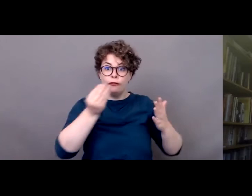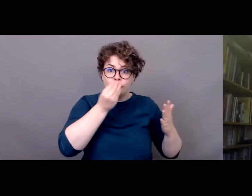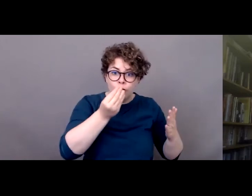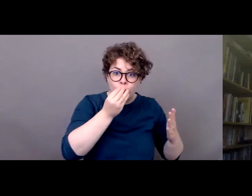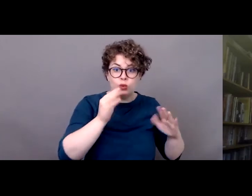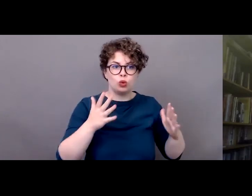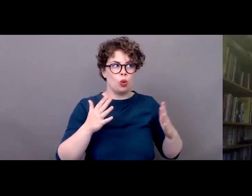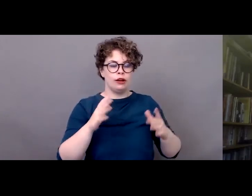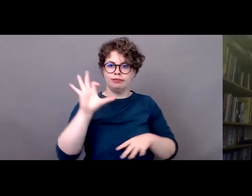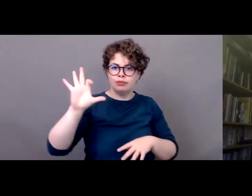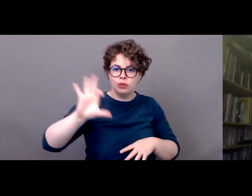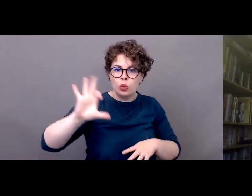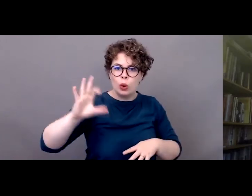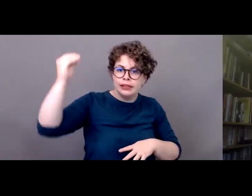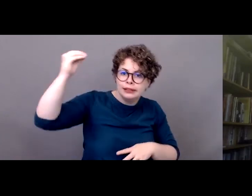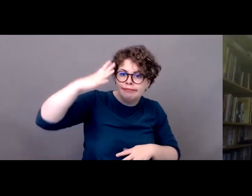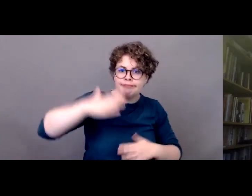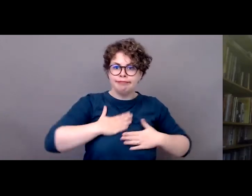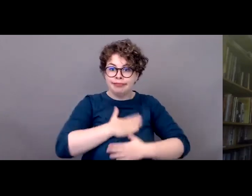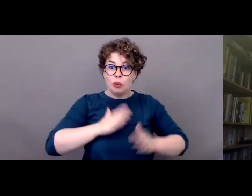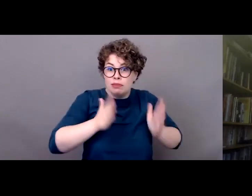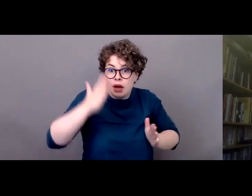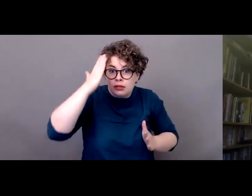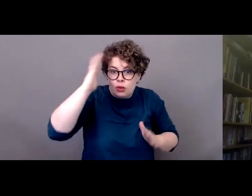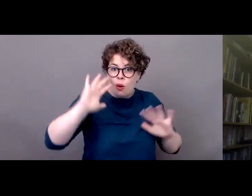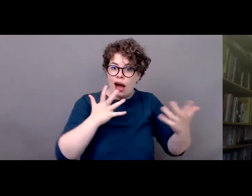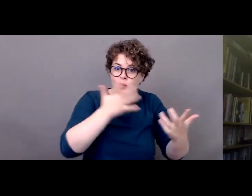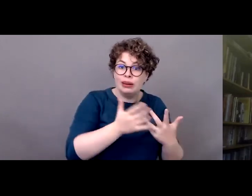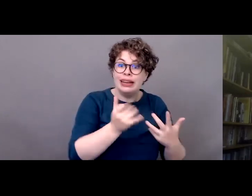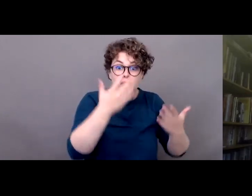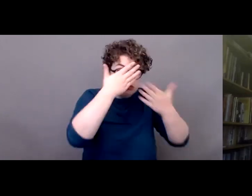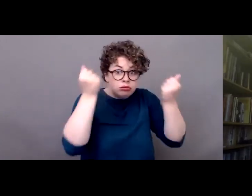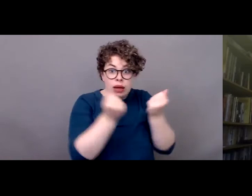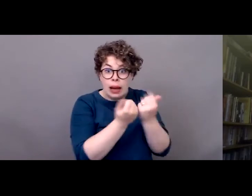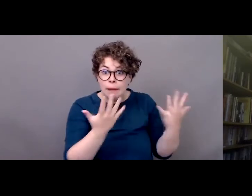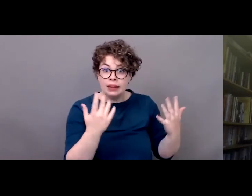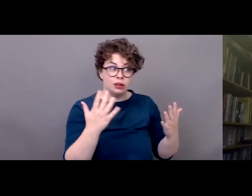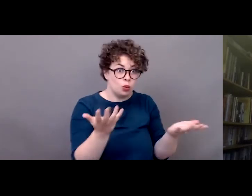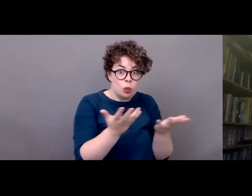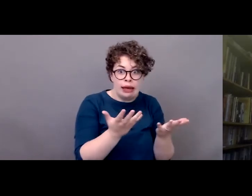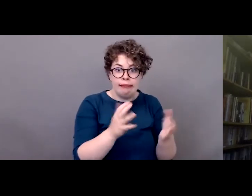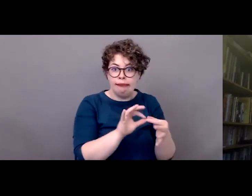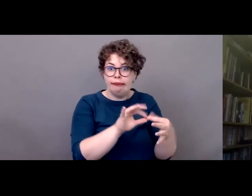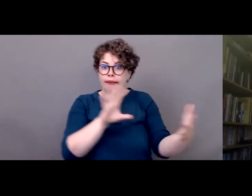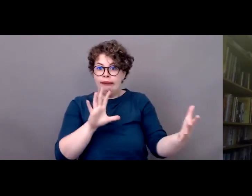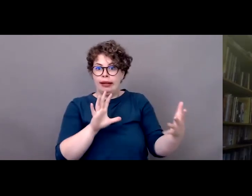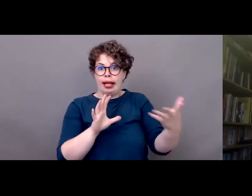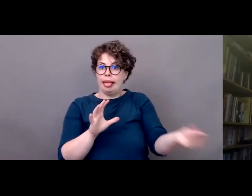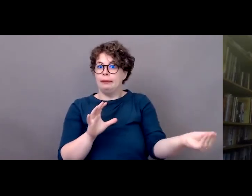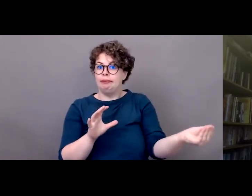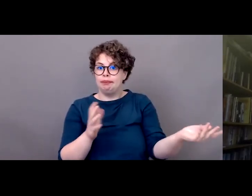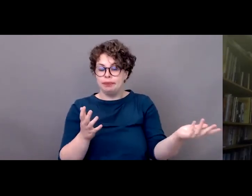and other essential needs. Thirdly, data is really important to identify barriers, be it physical,